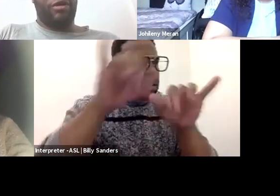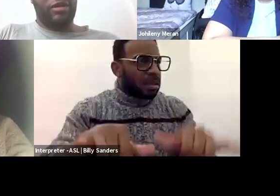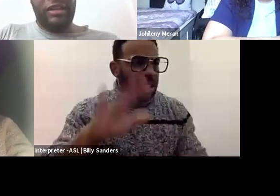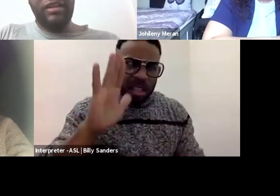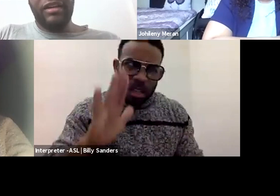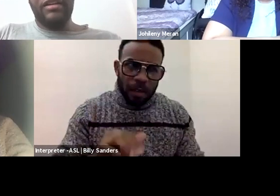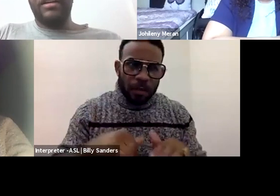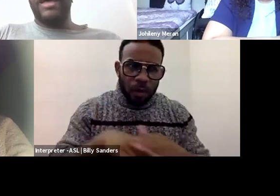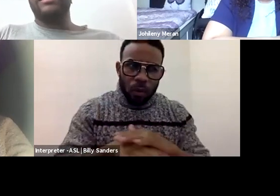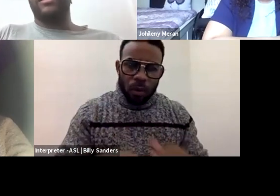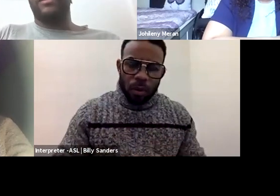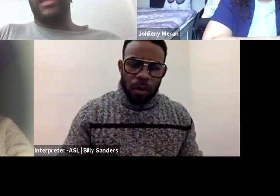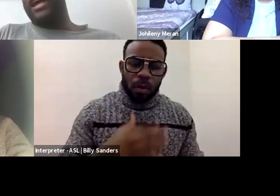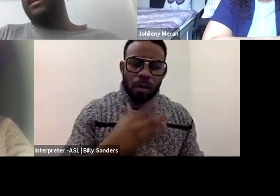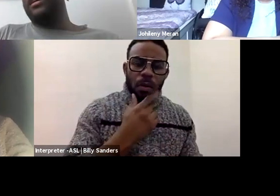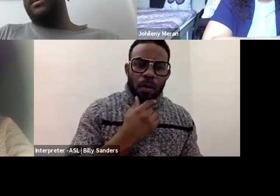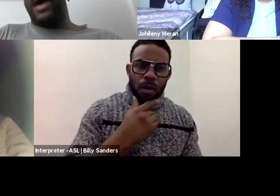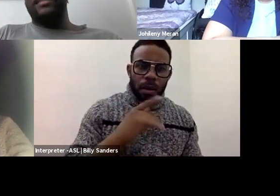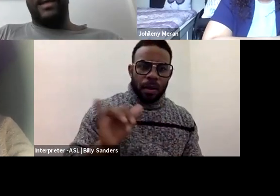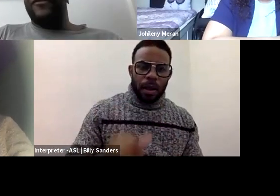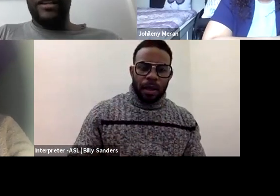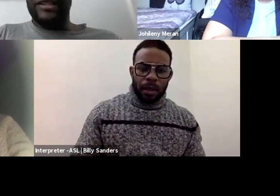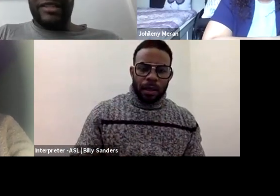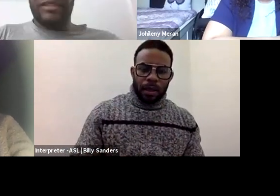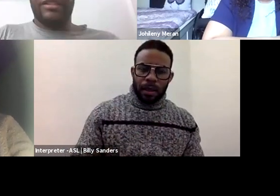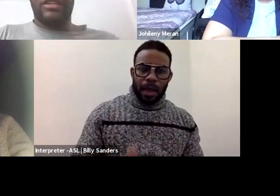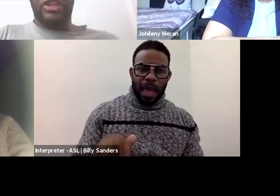enrolling. And so they were like as an African descendent,